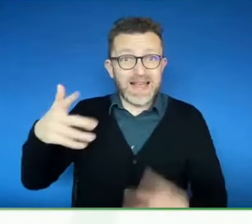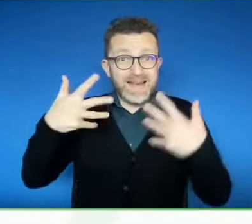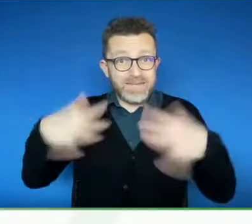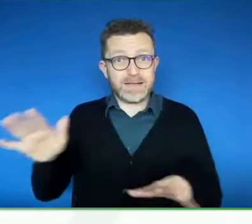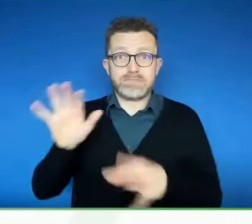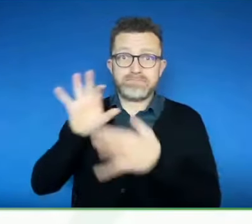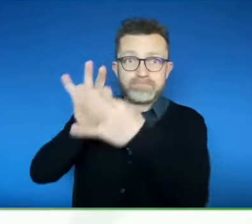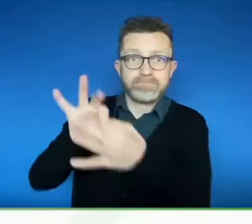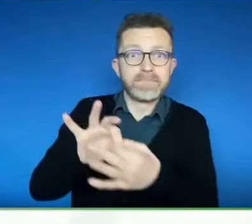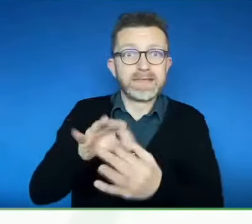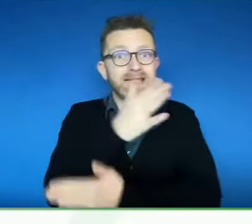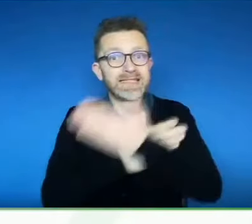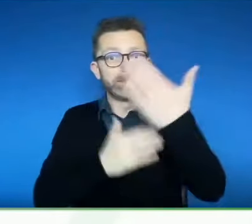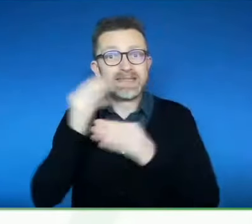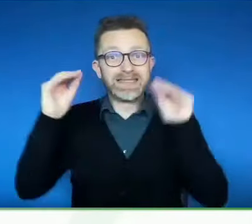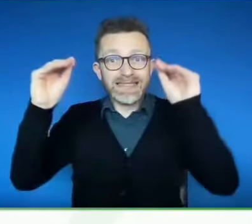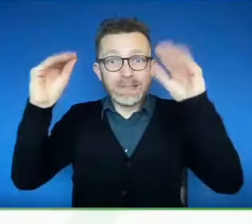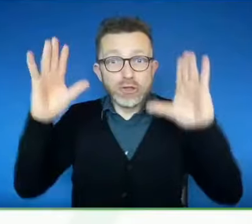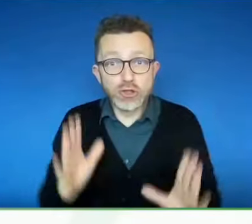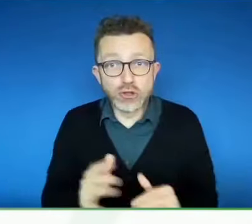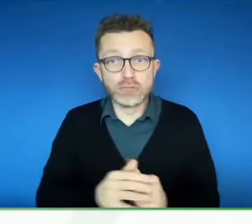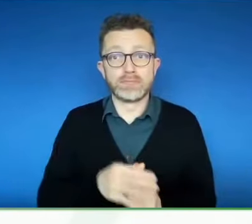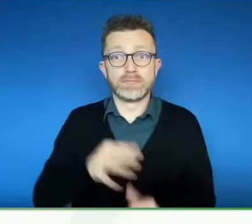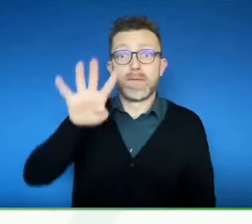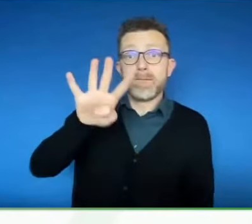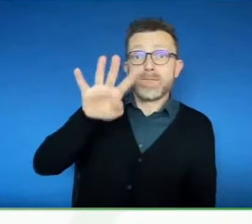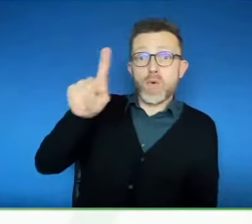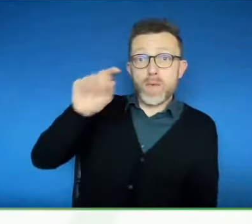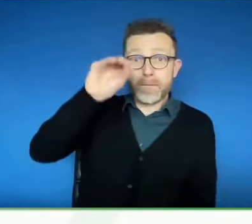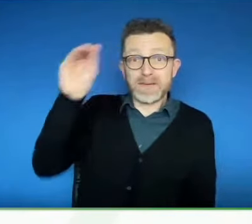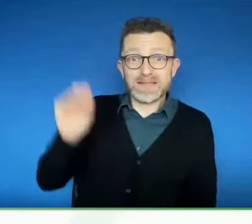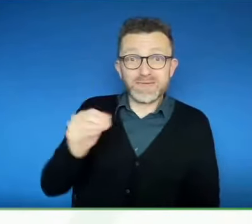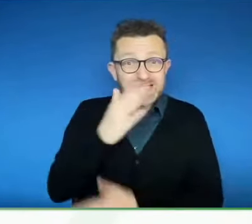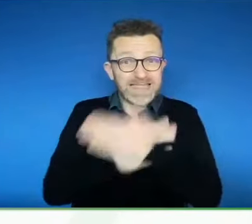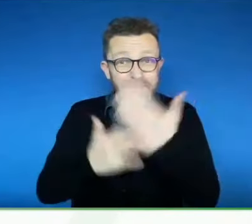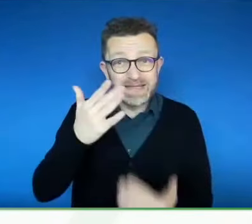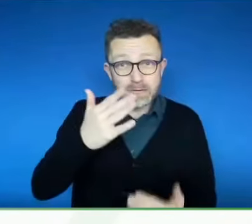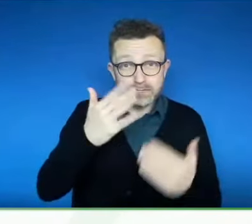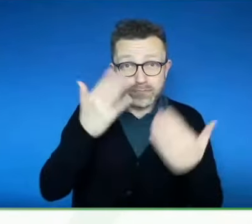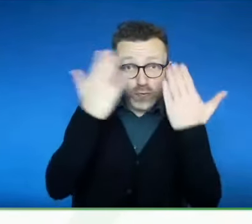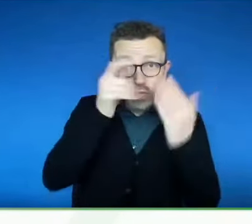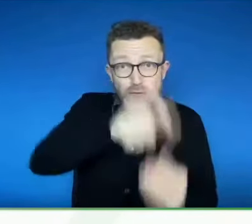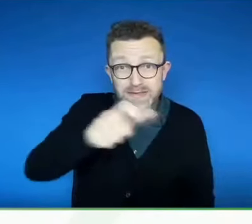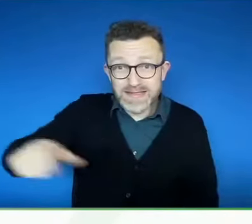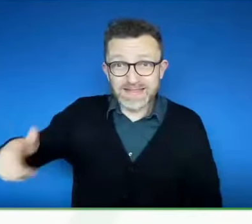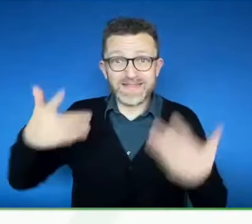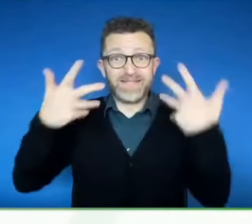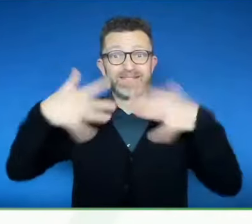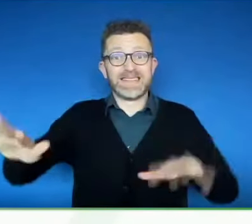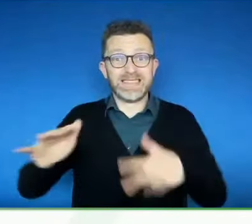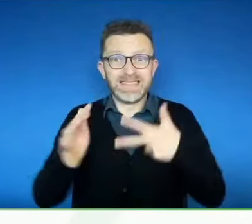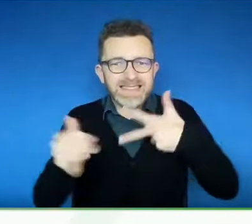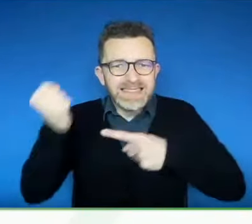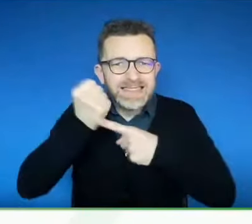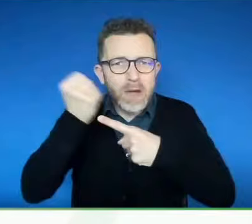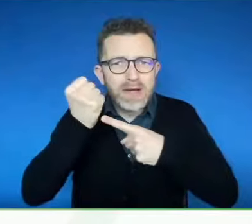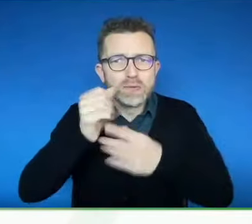That means we are not leaving. And we are not seen to be leading. As a result, we aren't influencing or making decisions or wielding any power.